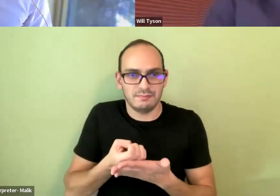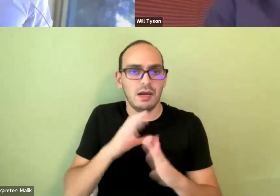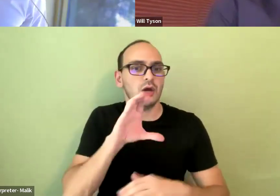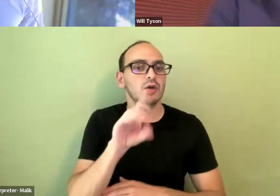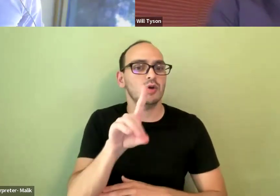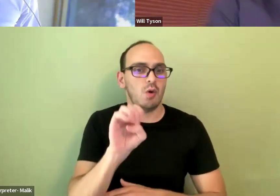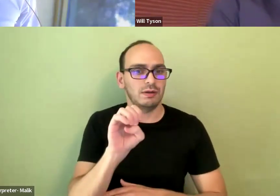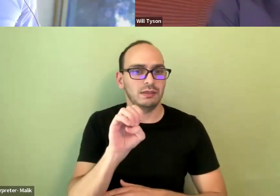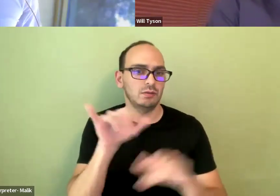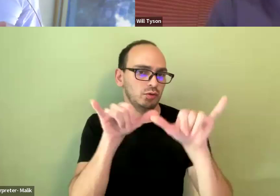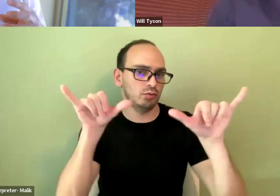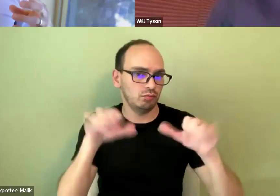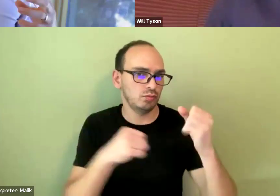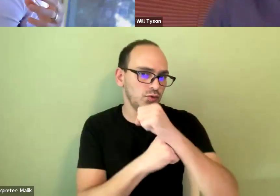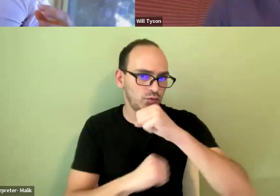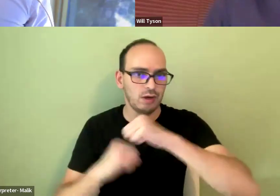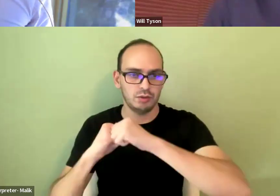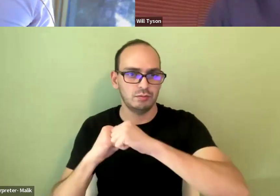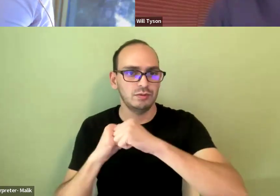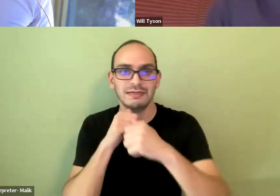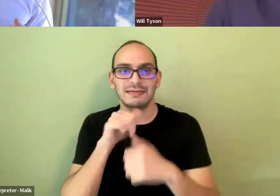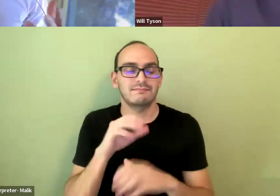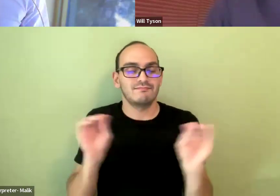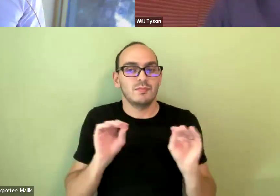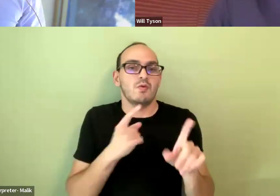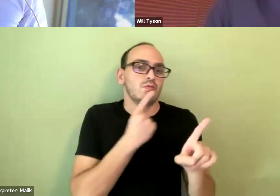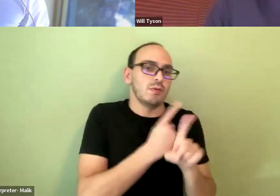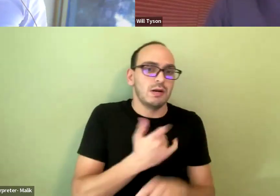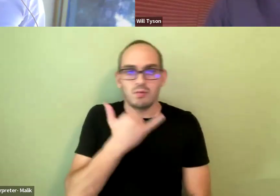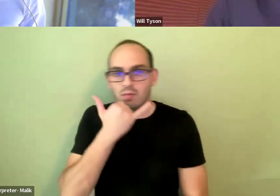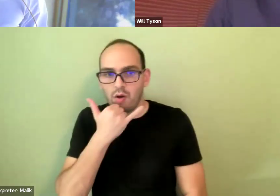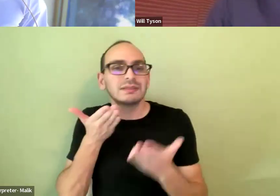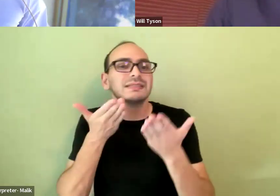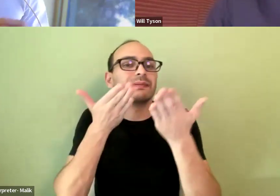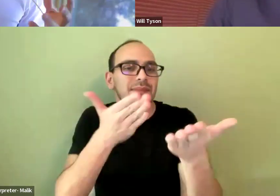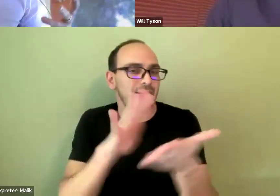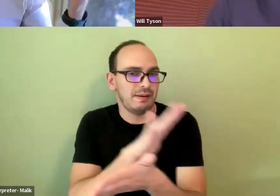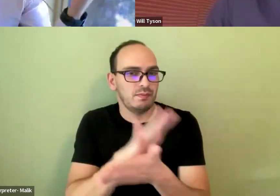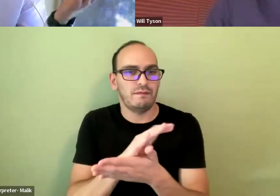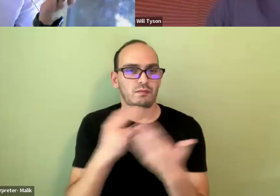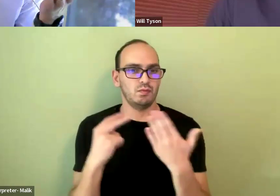Dance your question well there is actually not one right or wrong we just submitted a paper for peer review basically walking